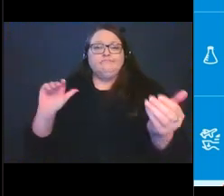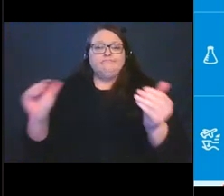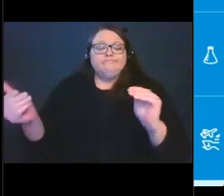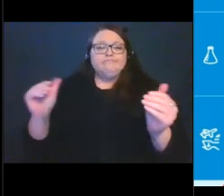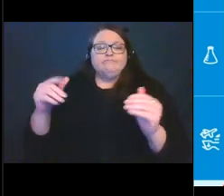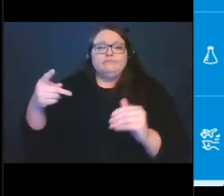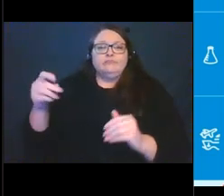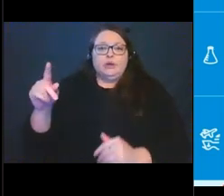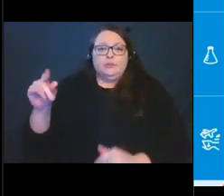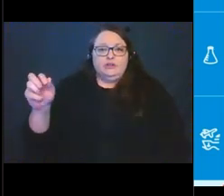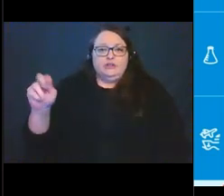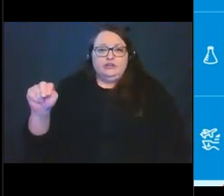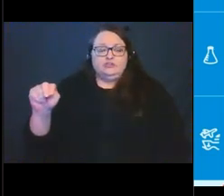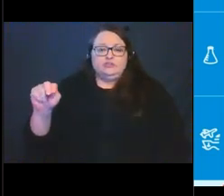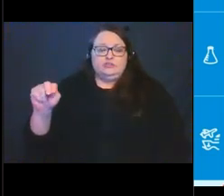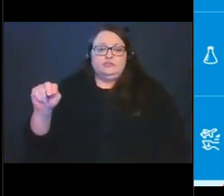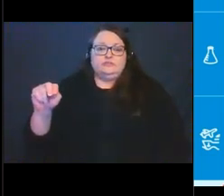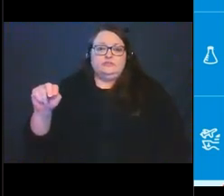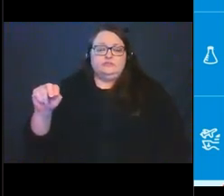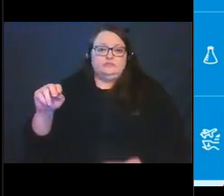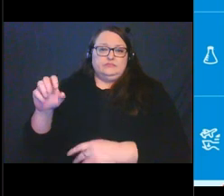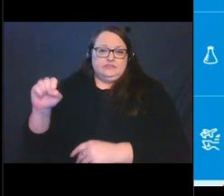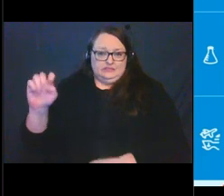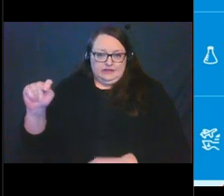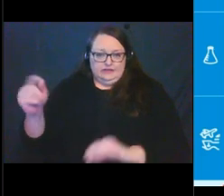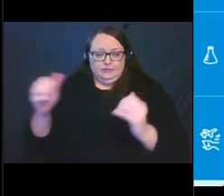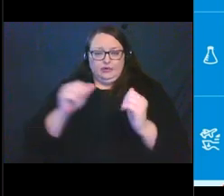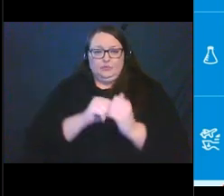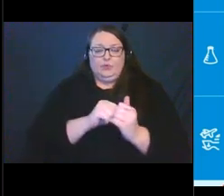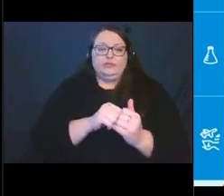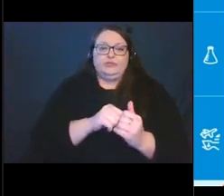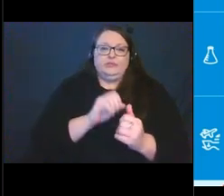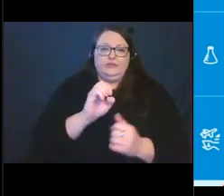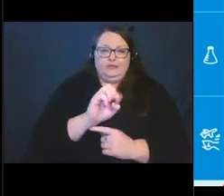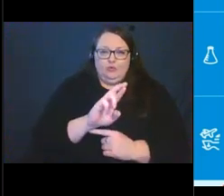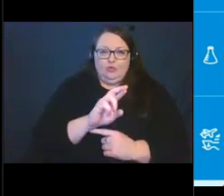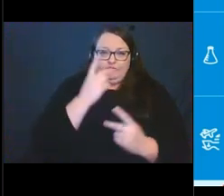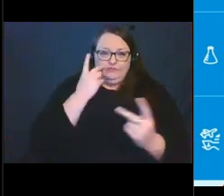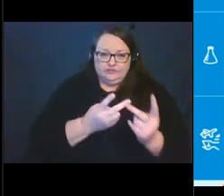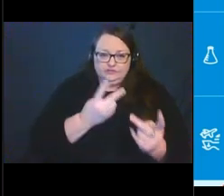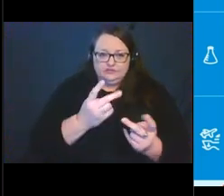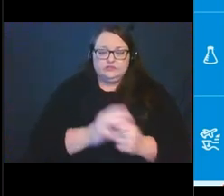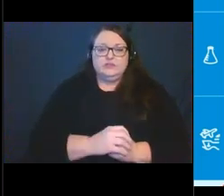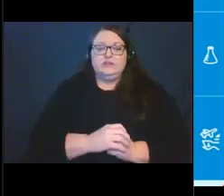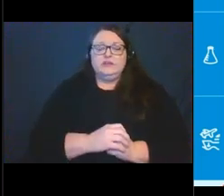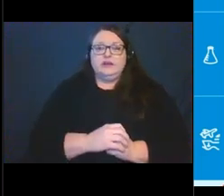department heat-related injury data, again based across the same 10 FEMA/HHS regions.